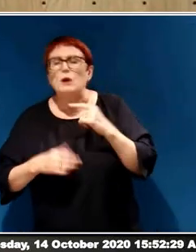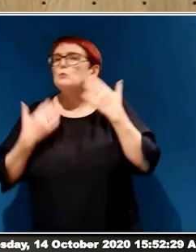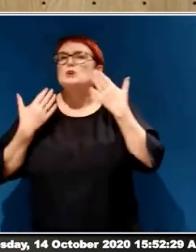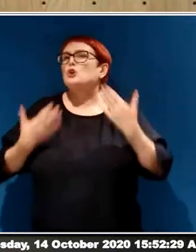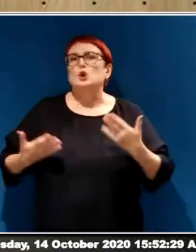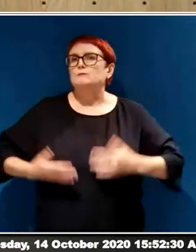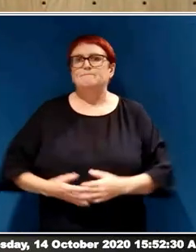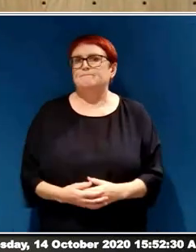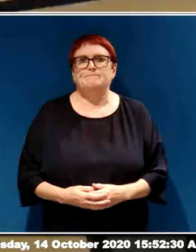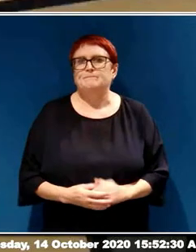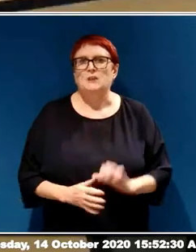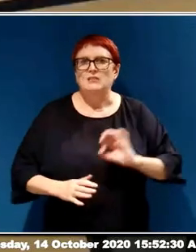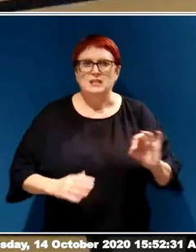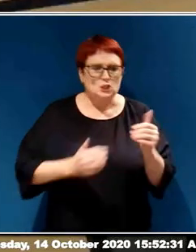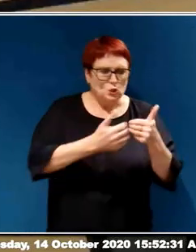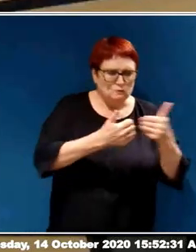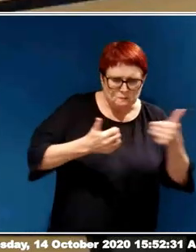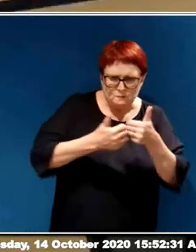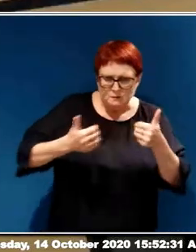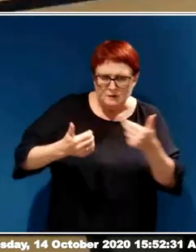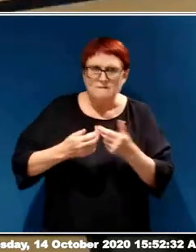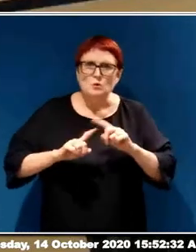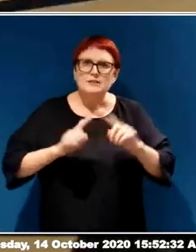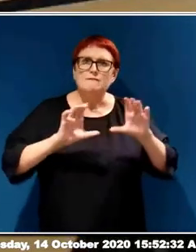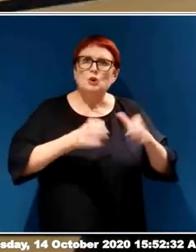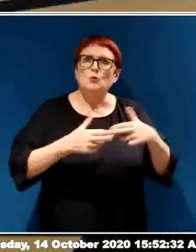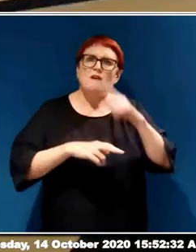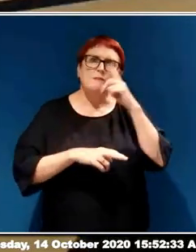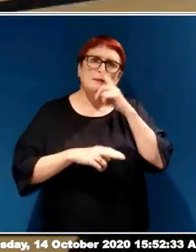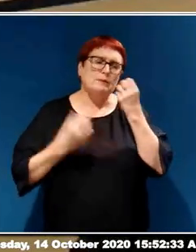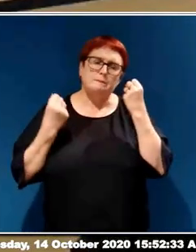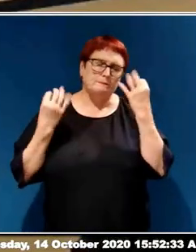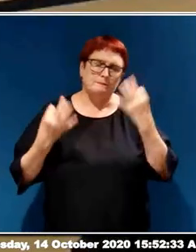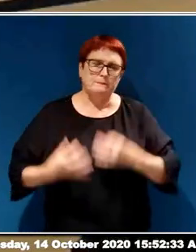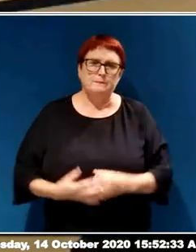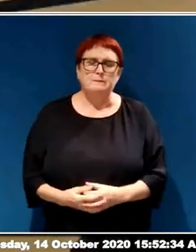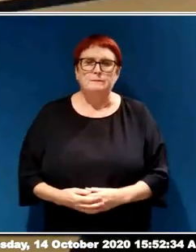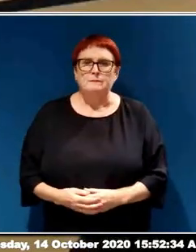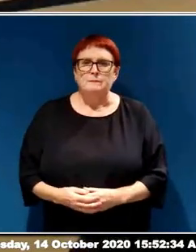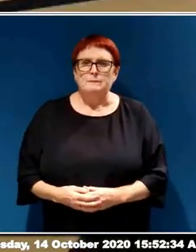And sorry to do this in general terms and stop me